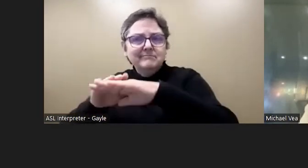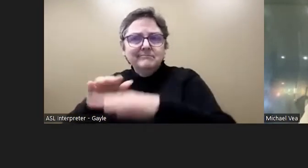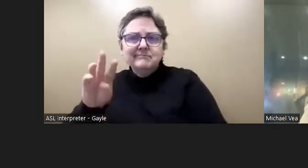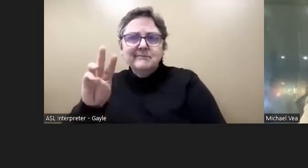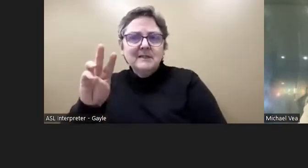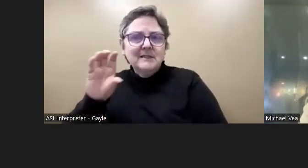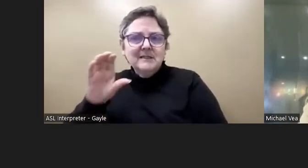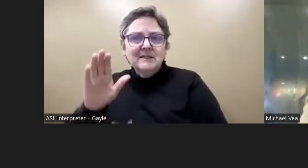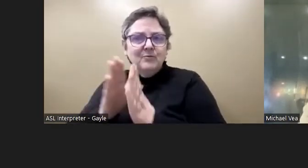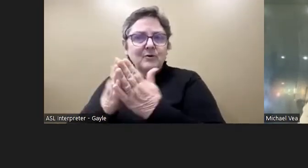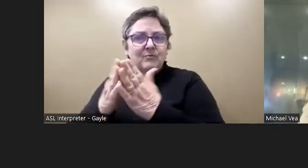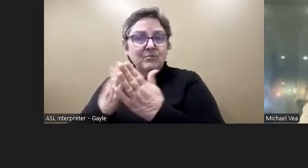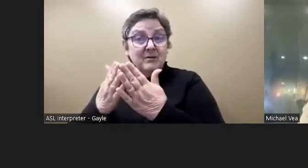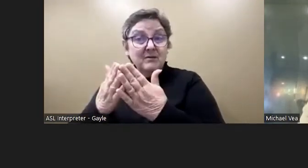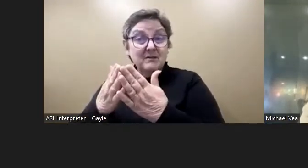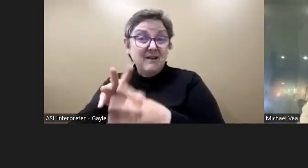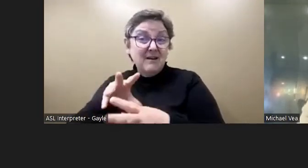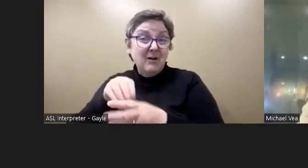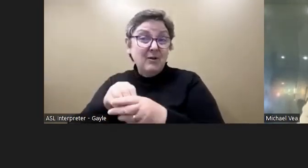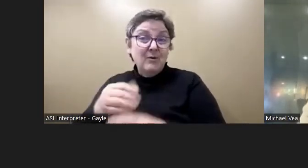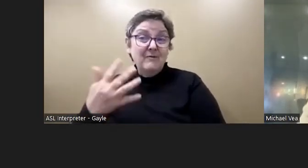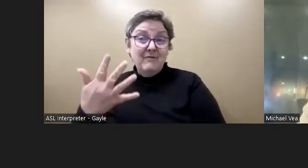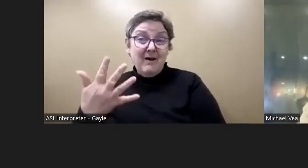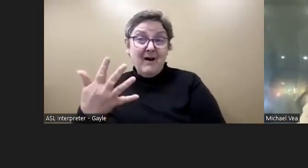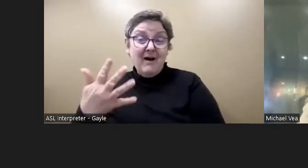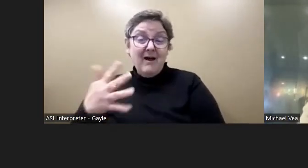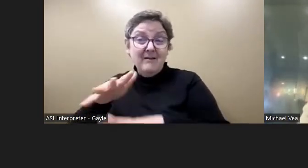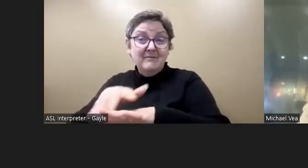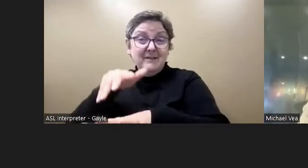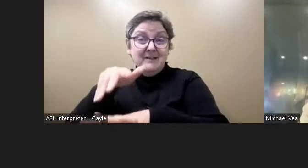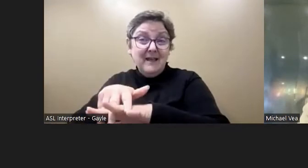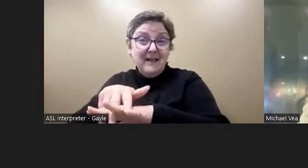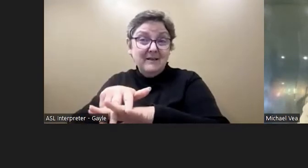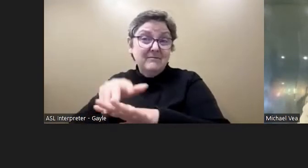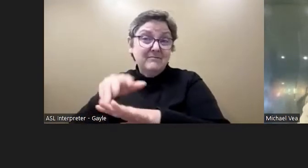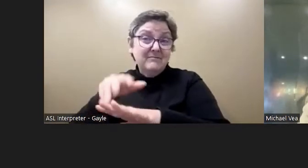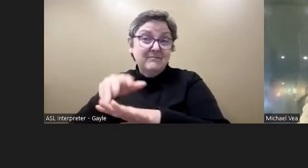And they've seen nearly half a million reading sessions.